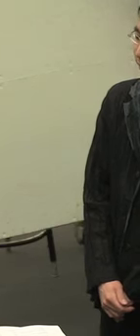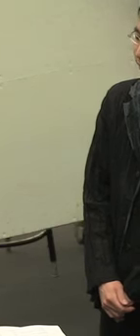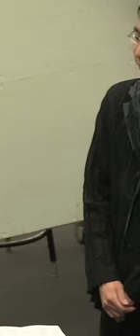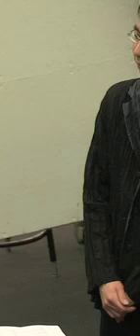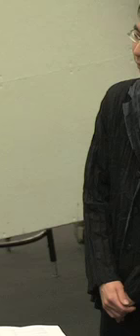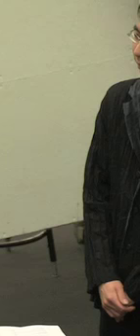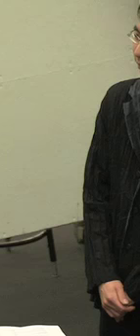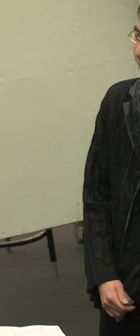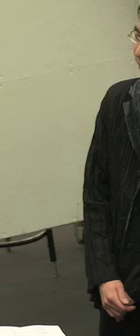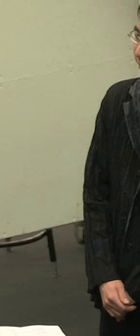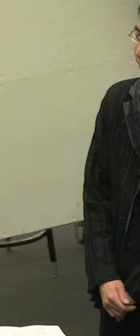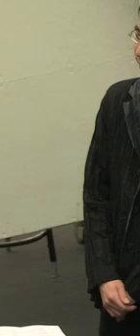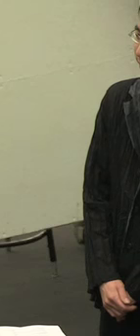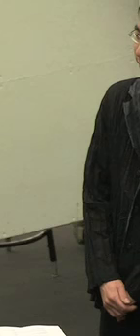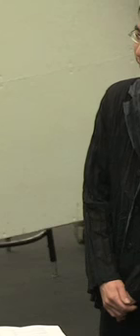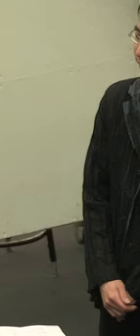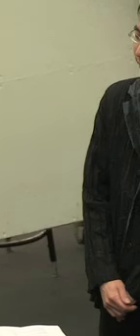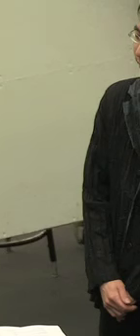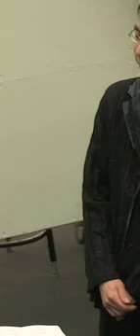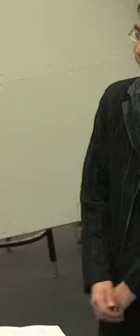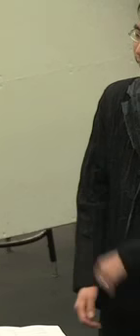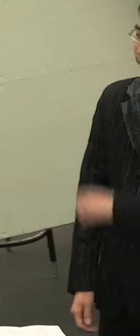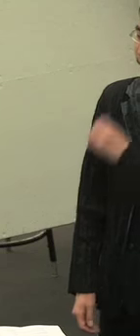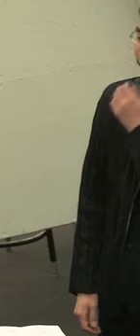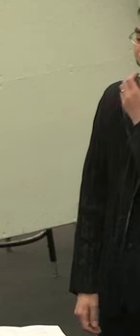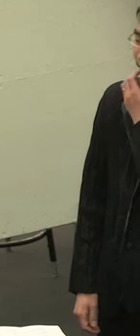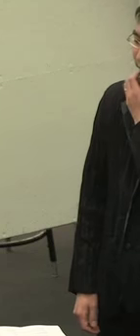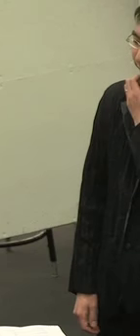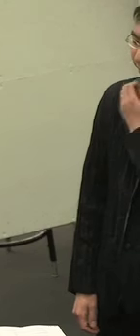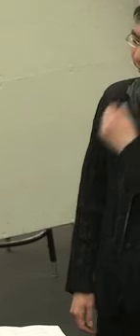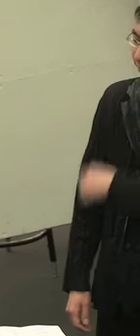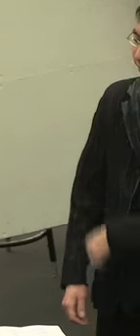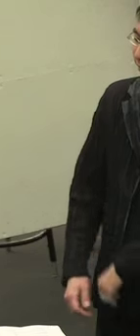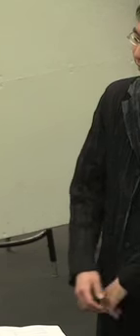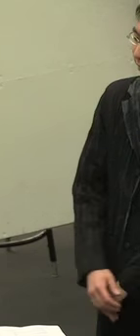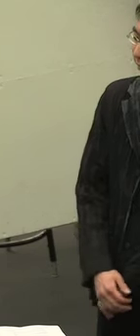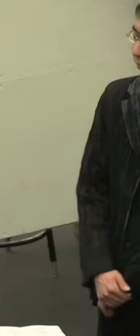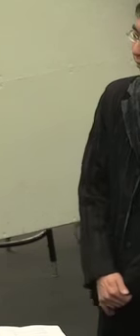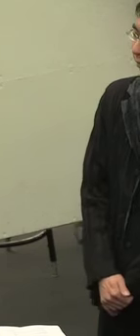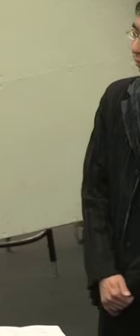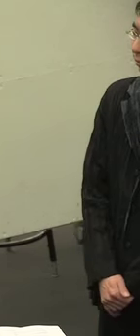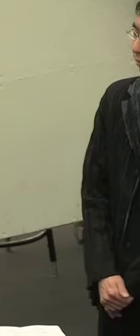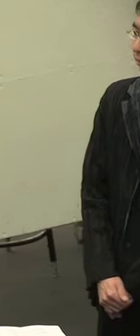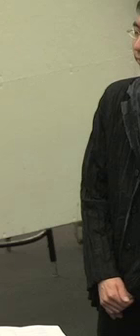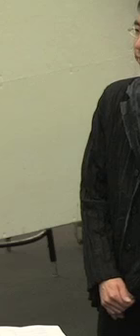the main figure, and he was the one who got also to do many of the major projects